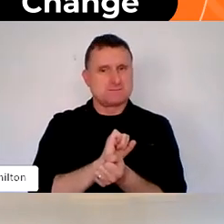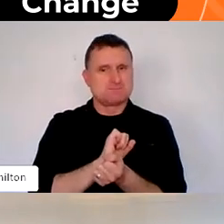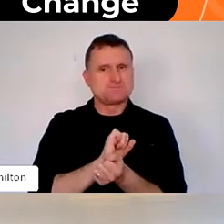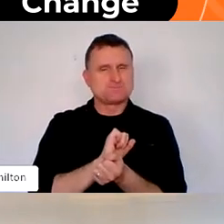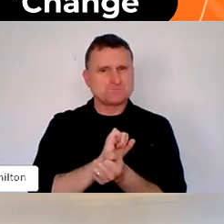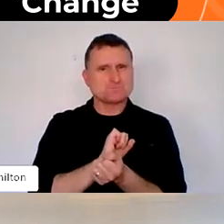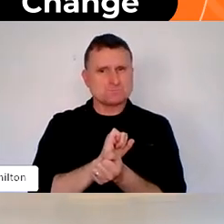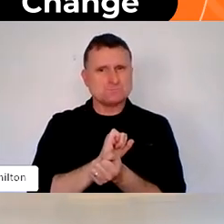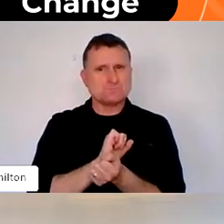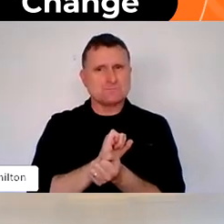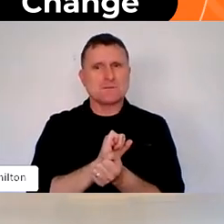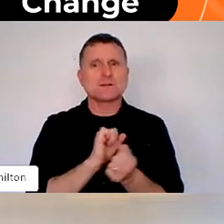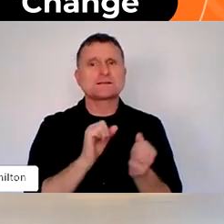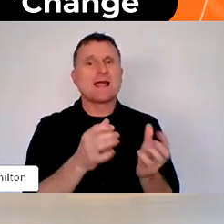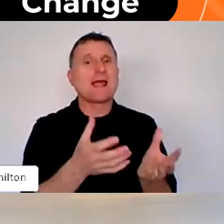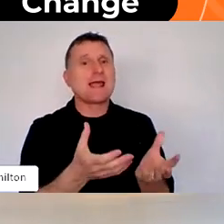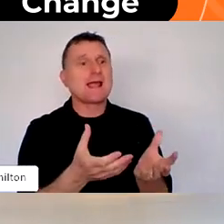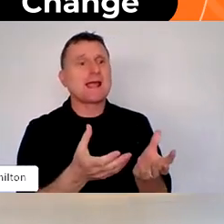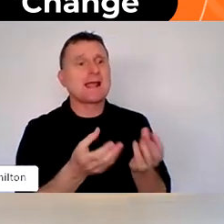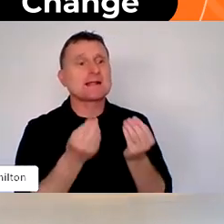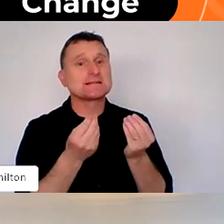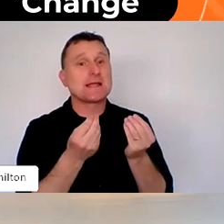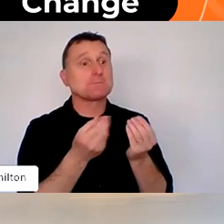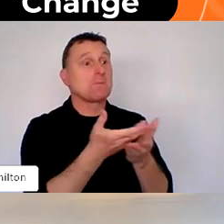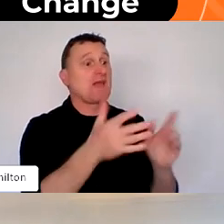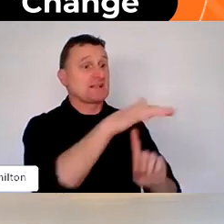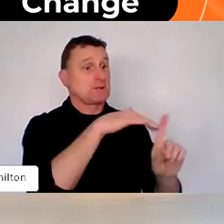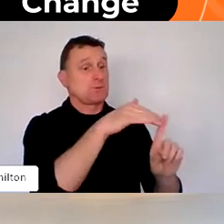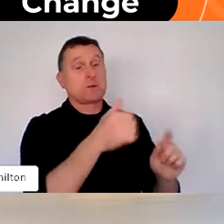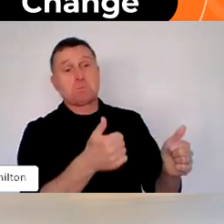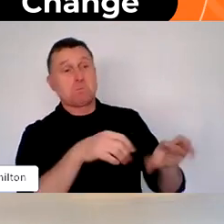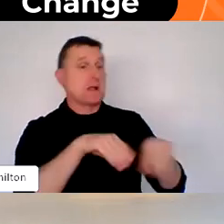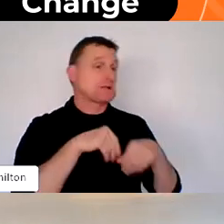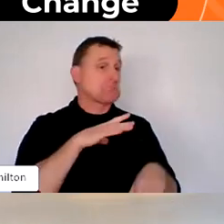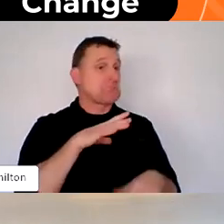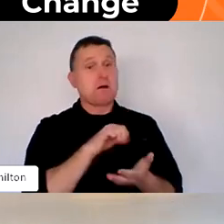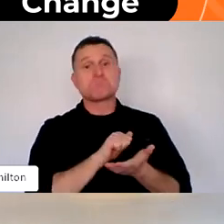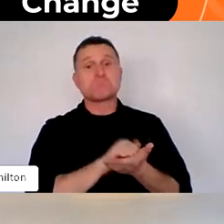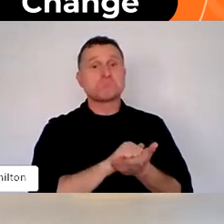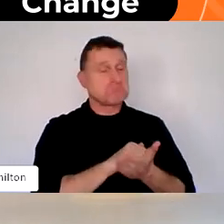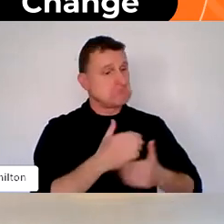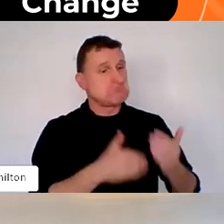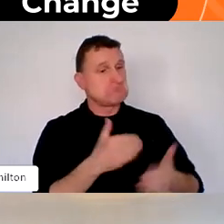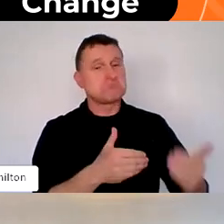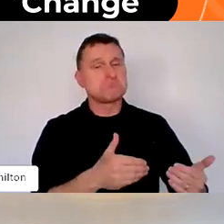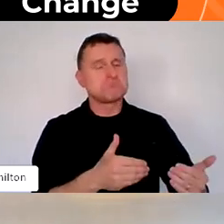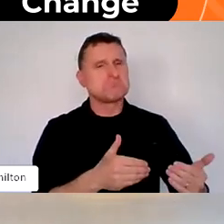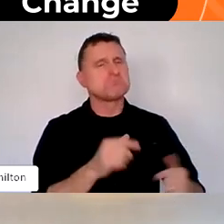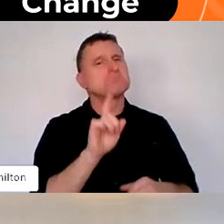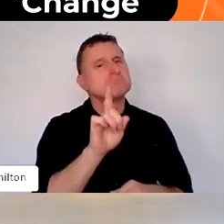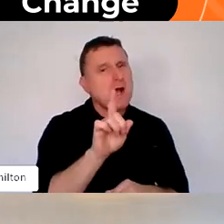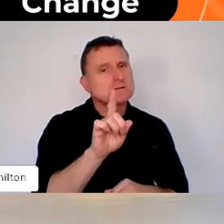existing order of things as given. So of course special needs students